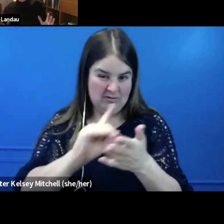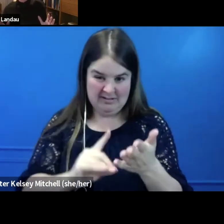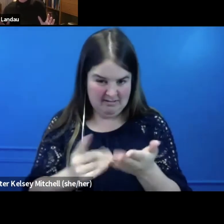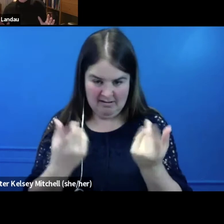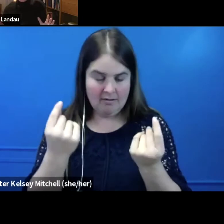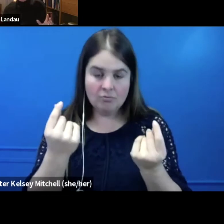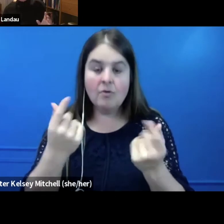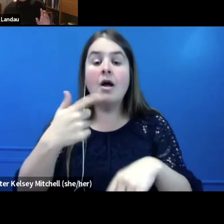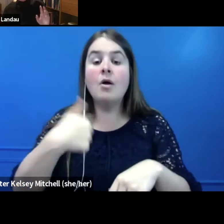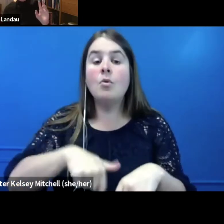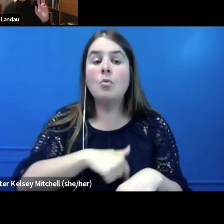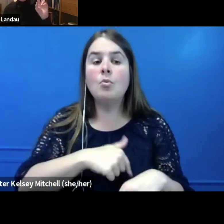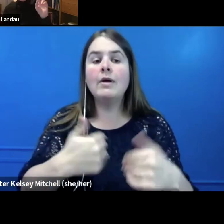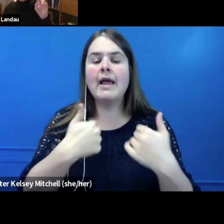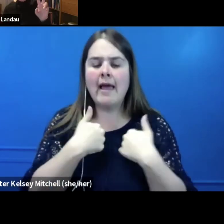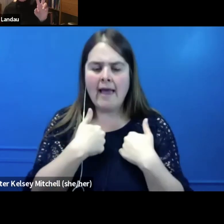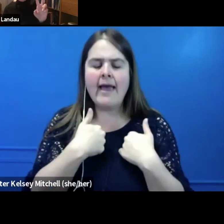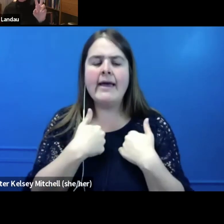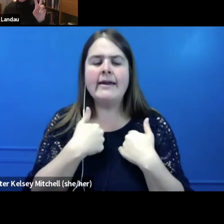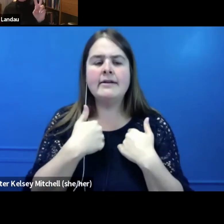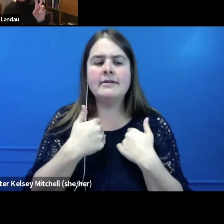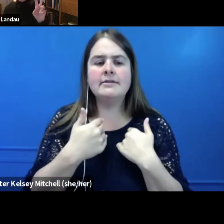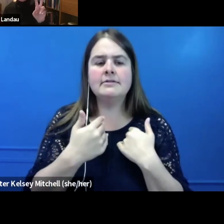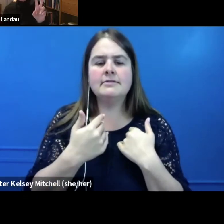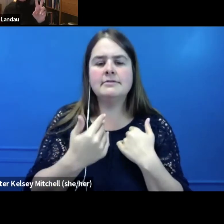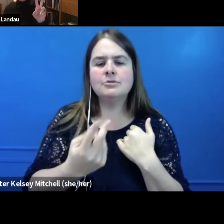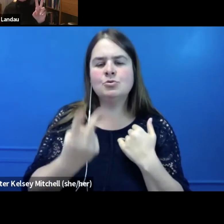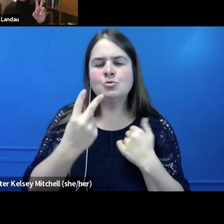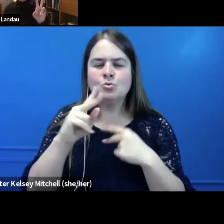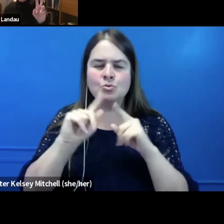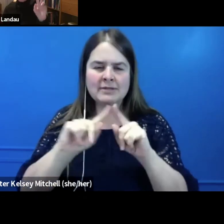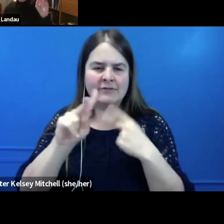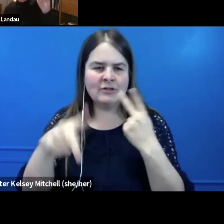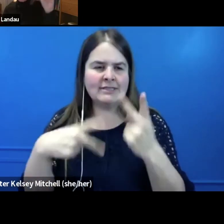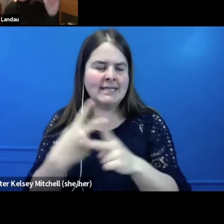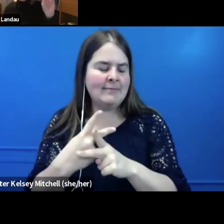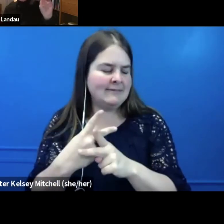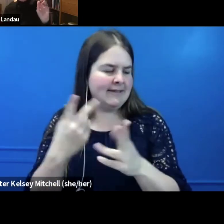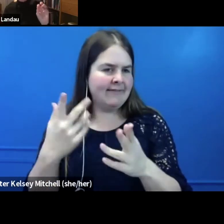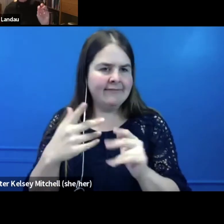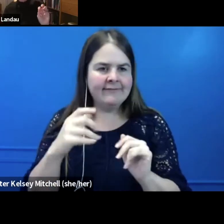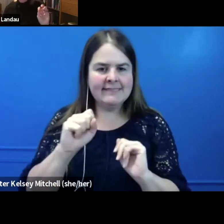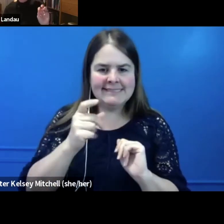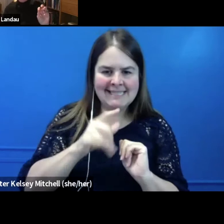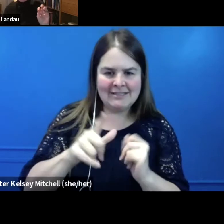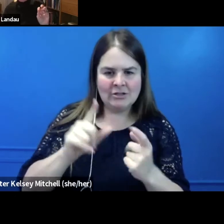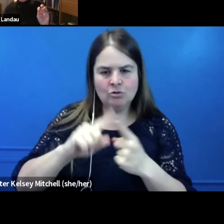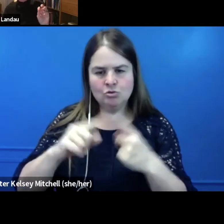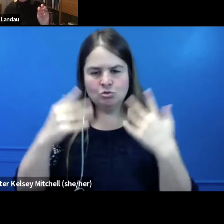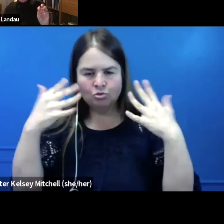we had two different kinds of um